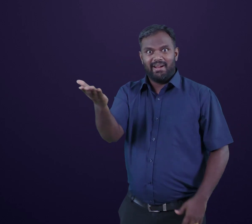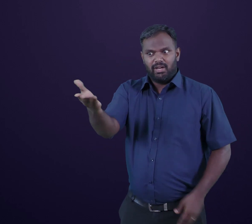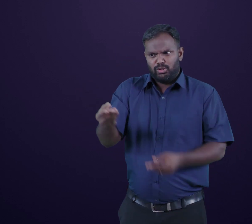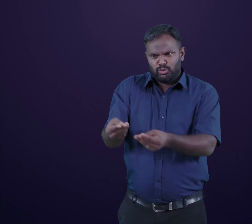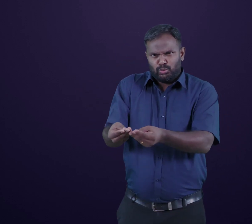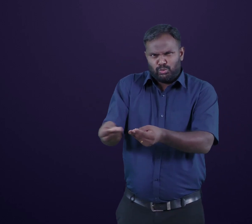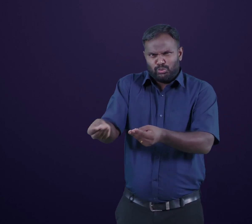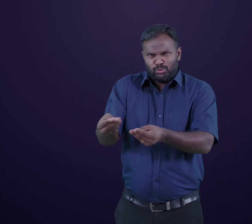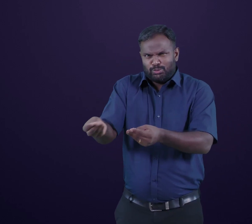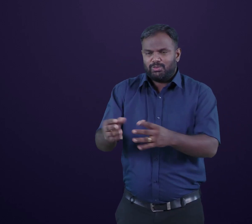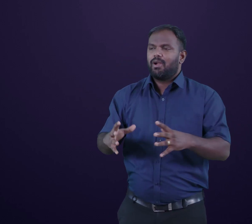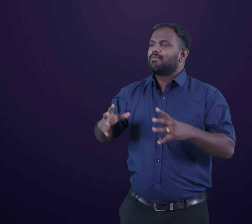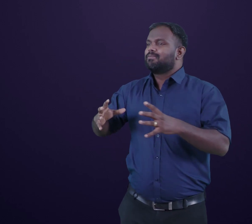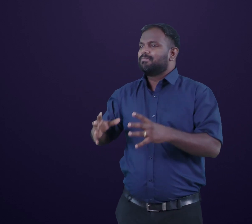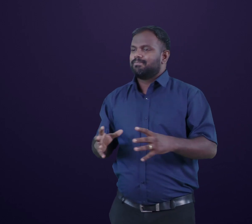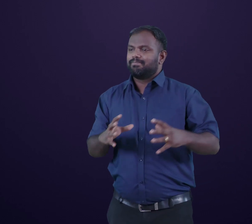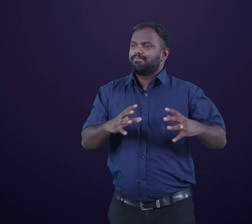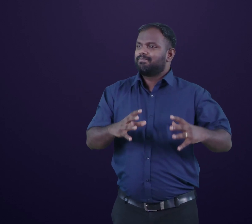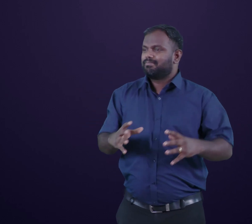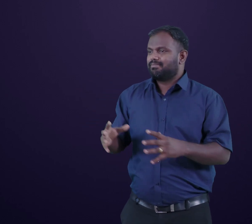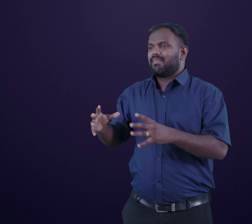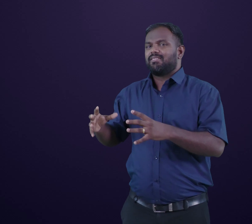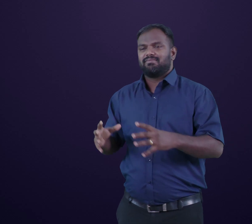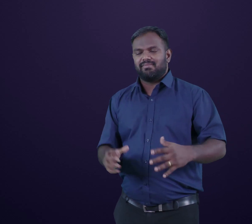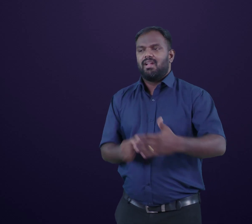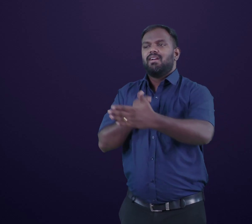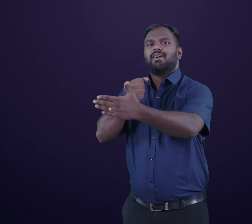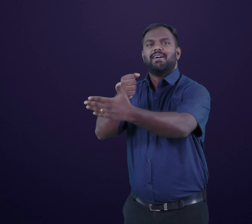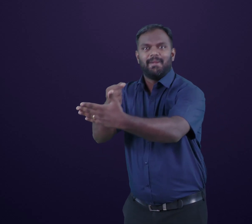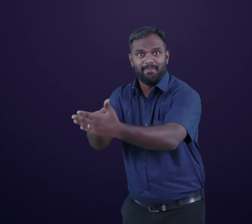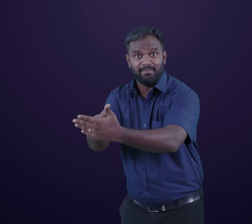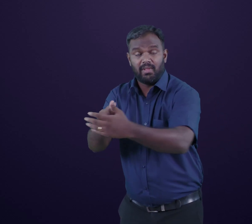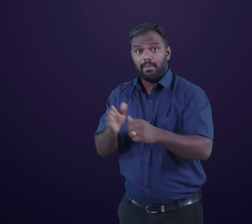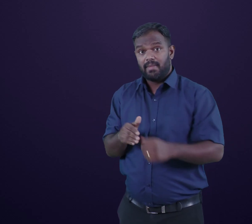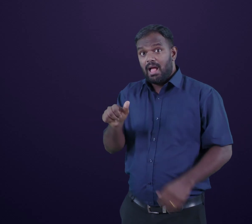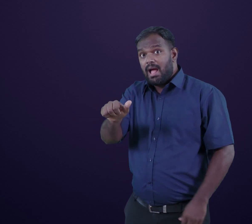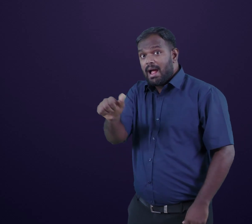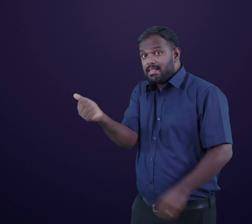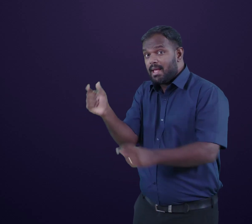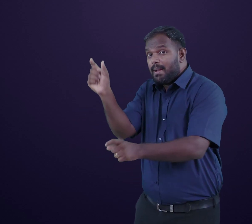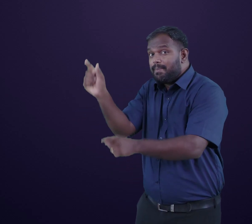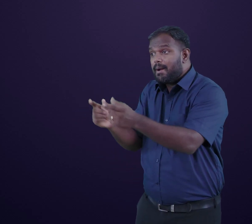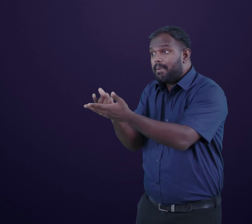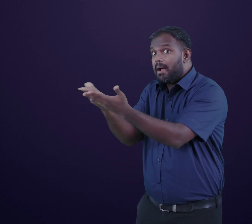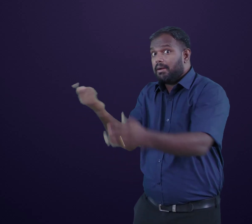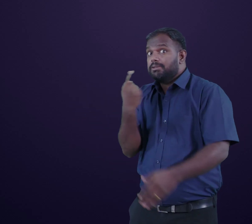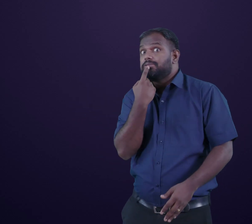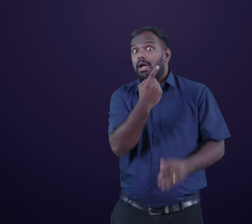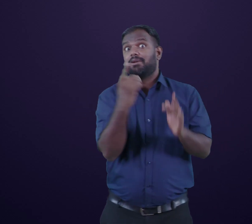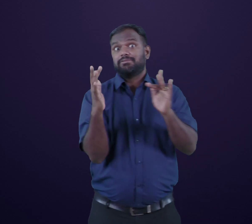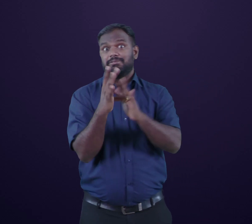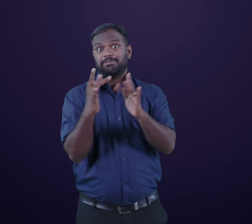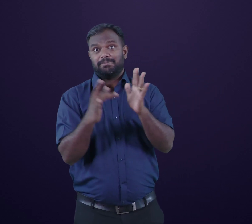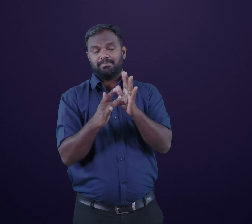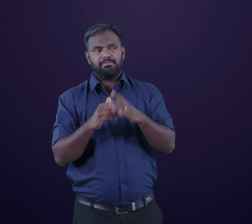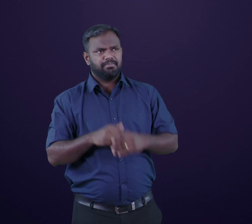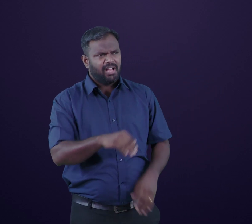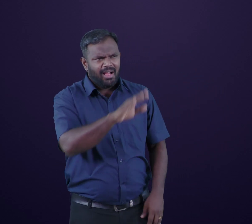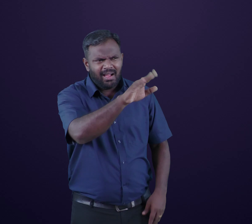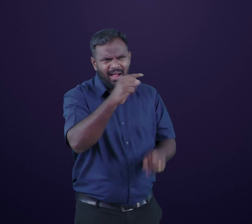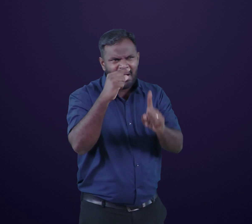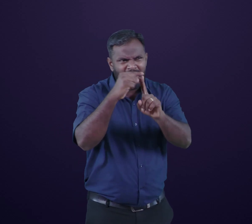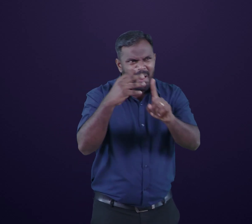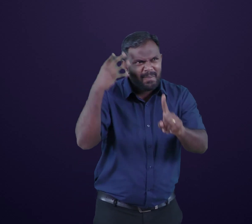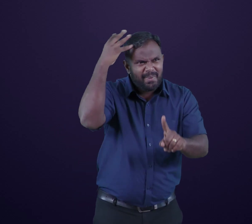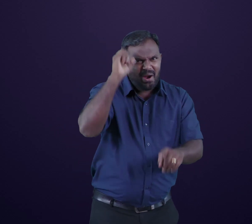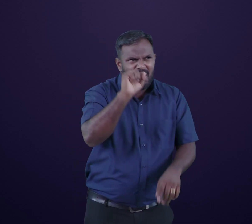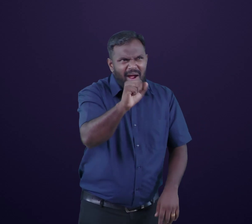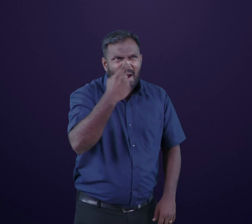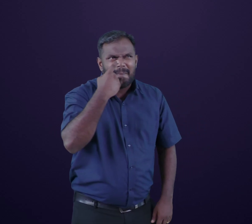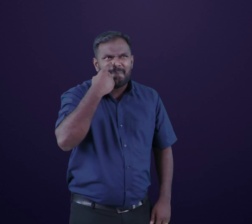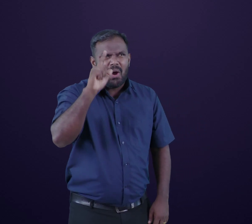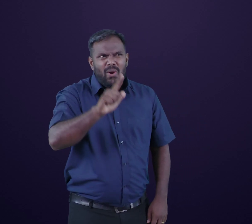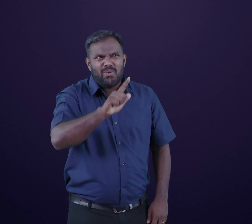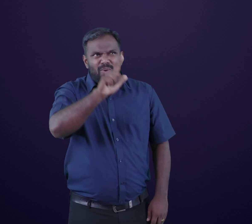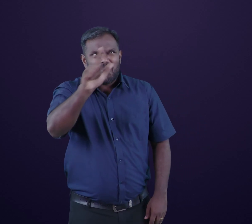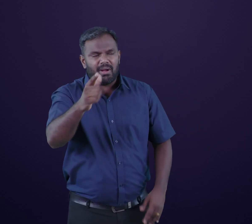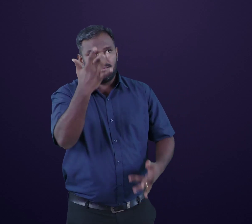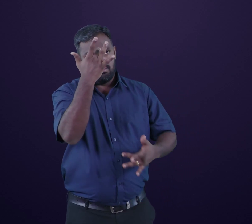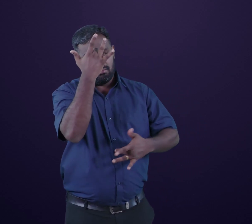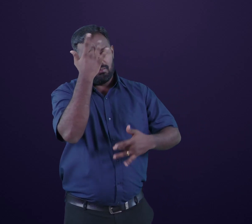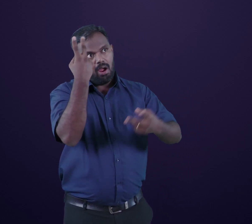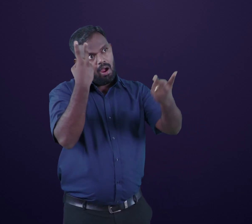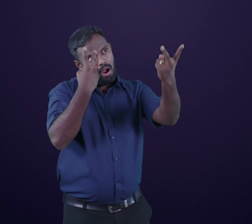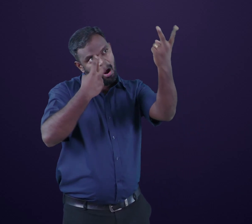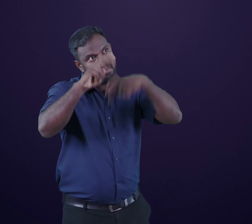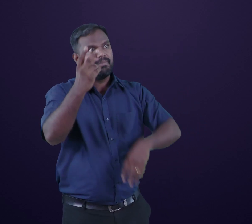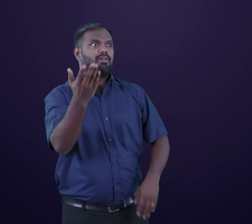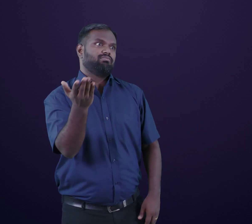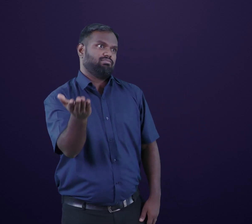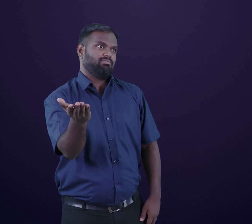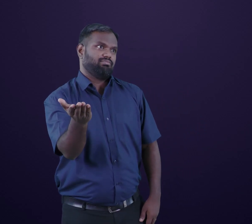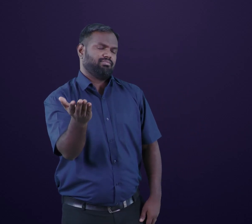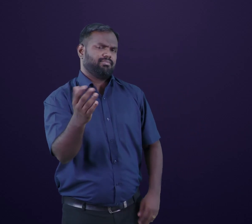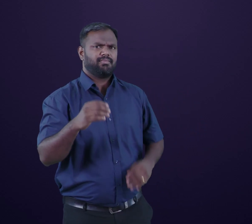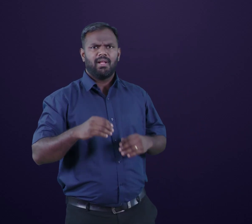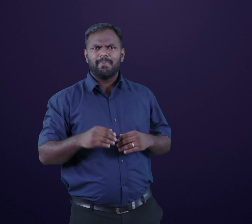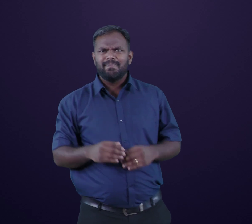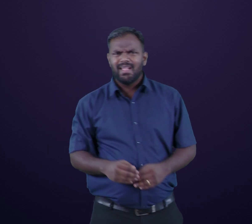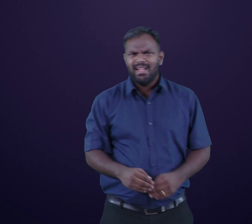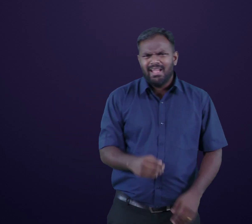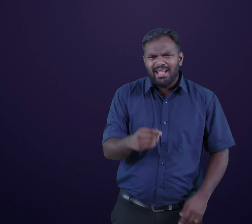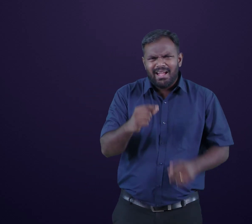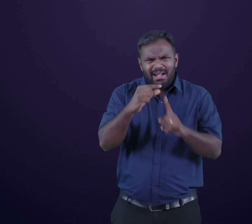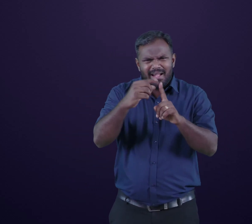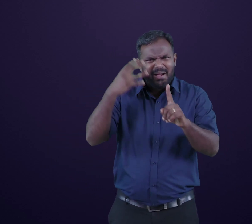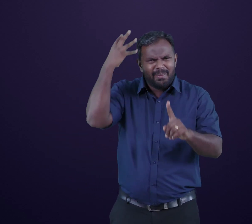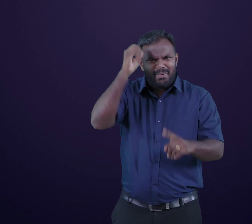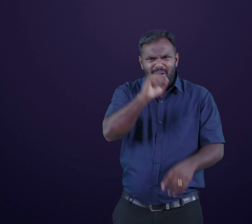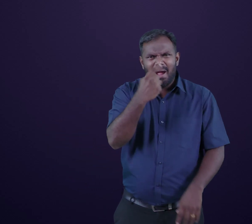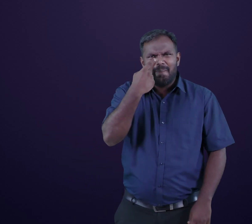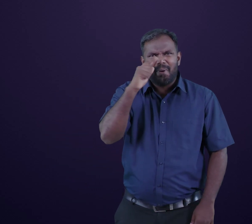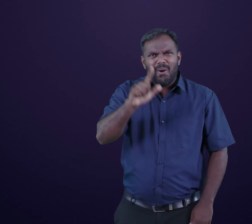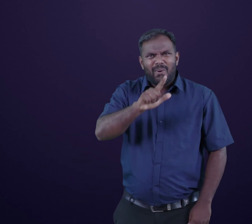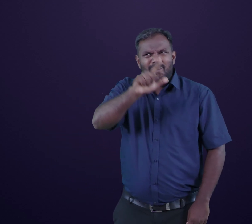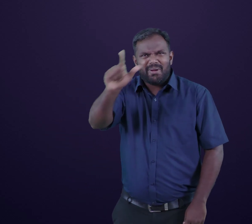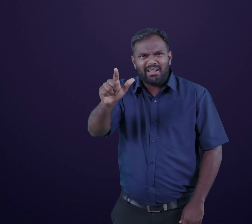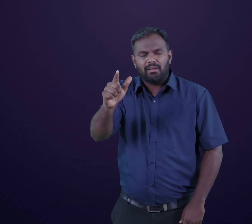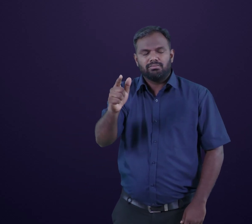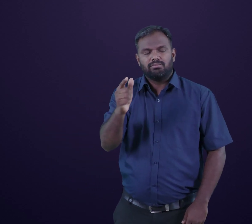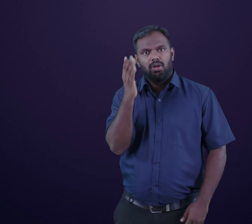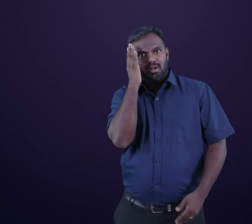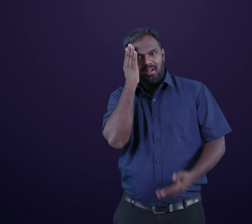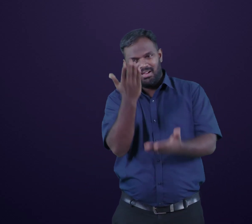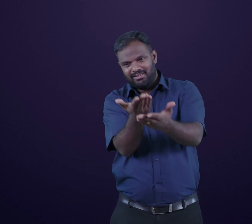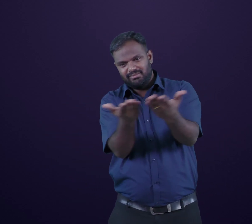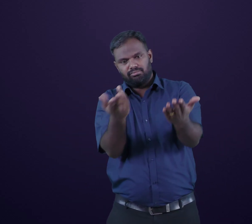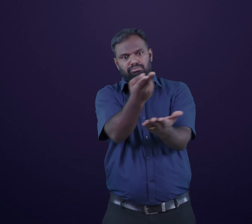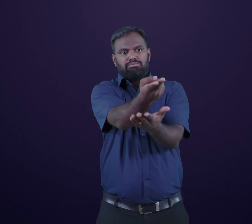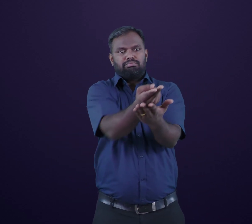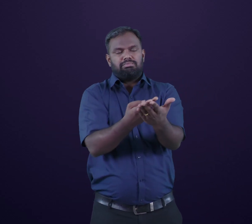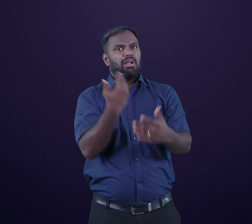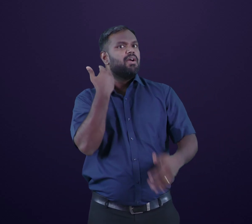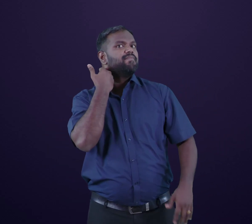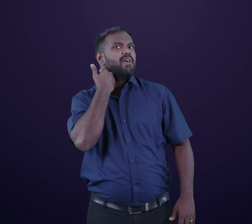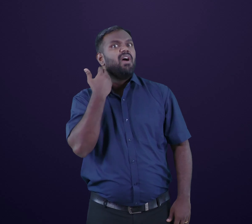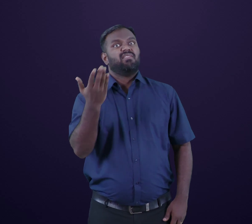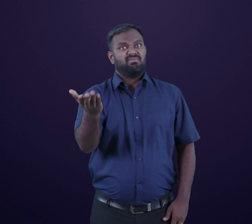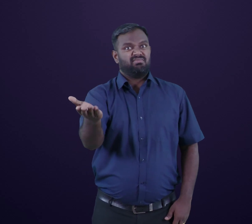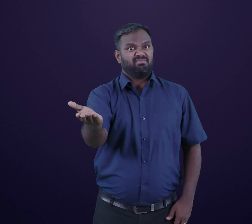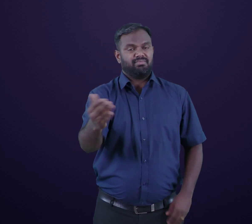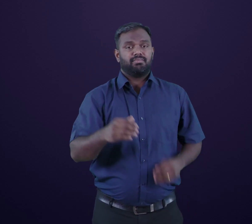As soon as they arrived, Jesus was told that Simon’s mother-in- law was very sick. She was in bed with a fever.